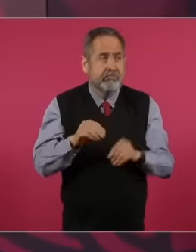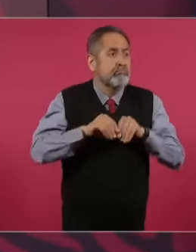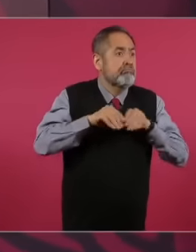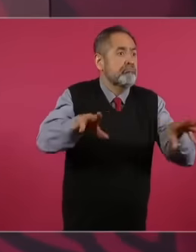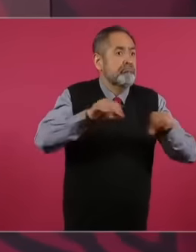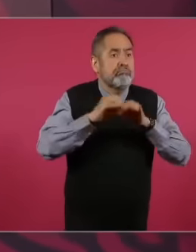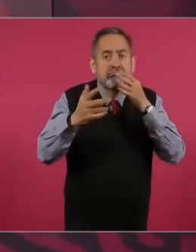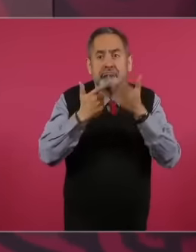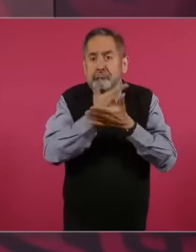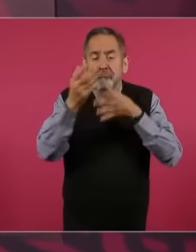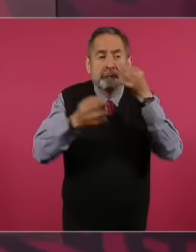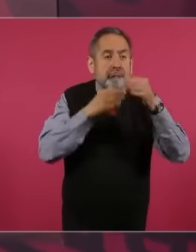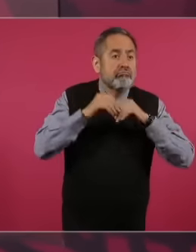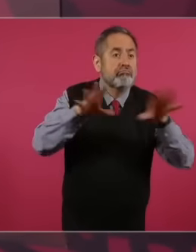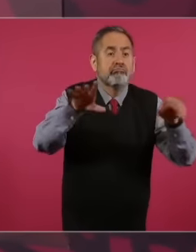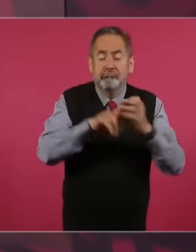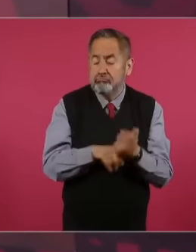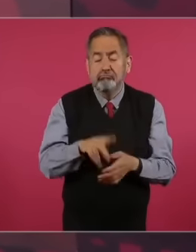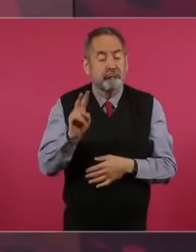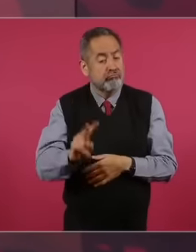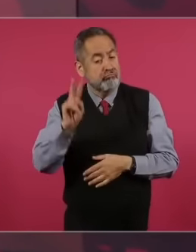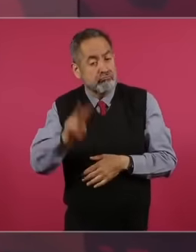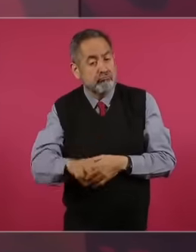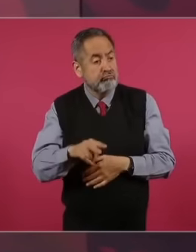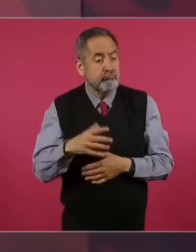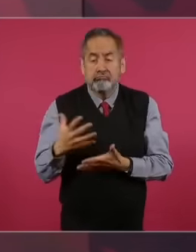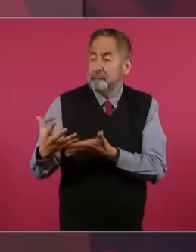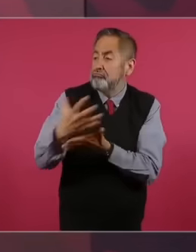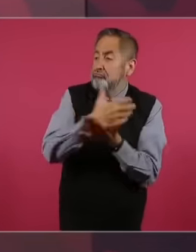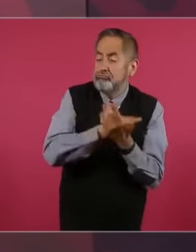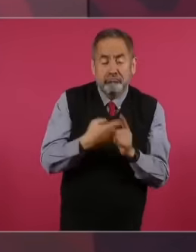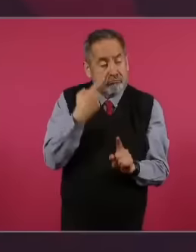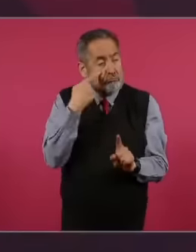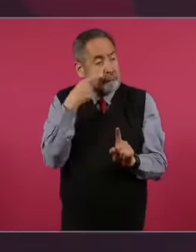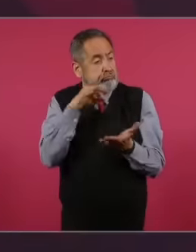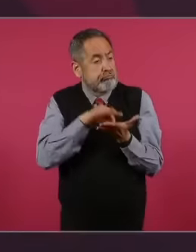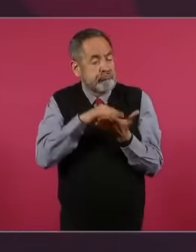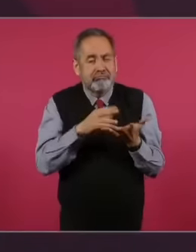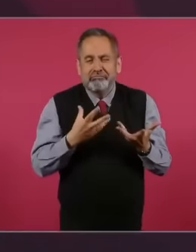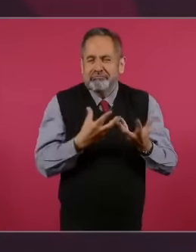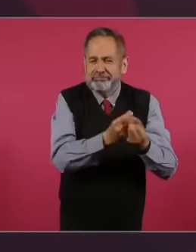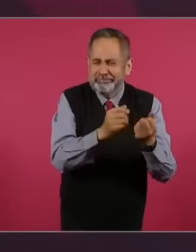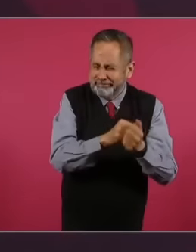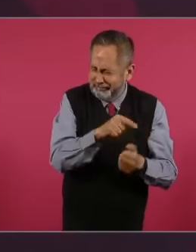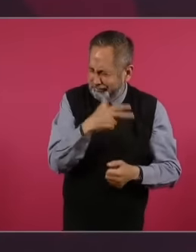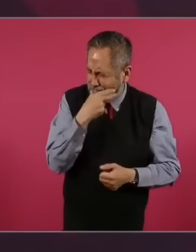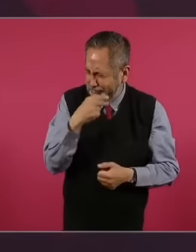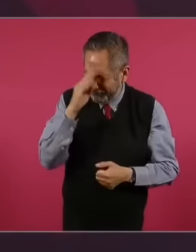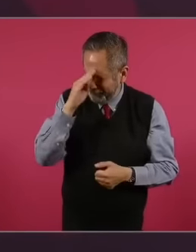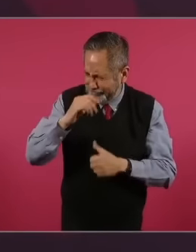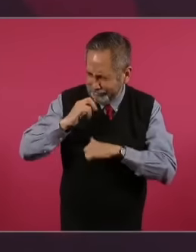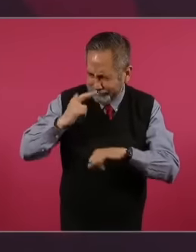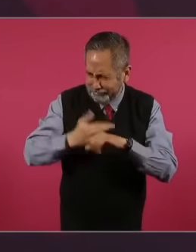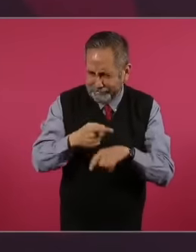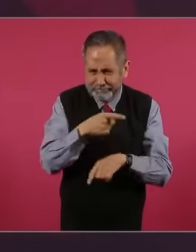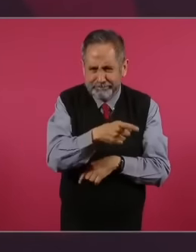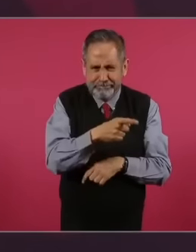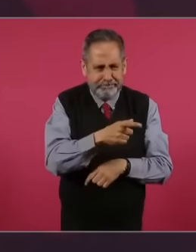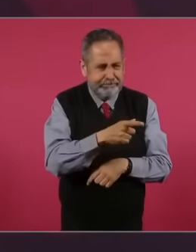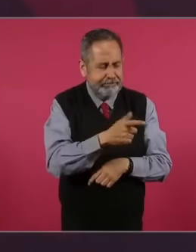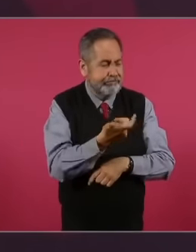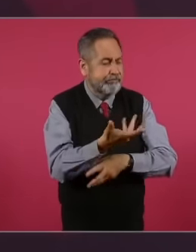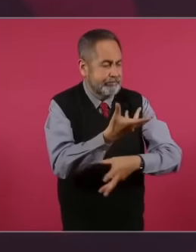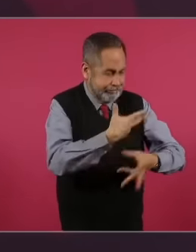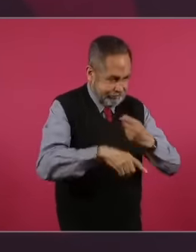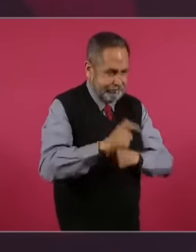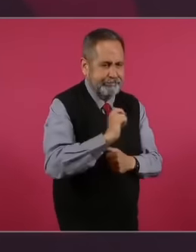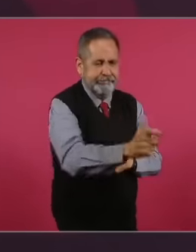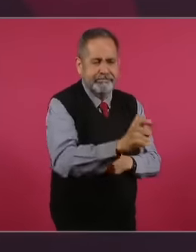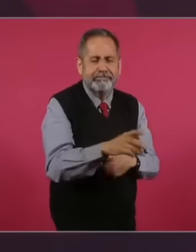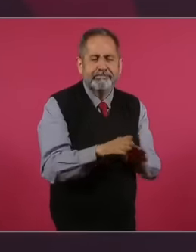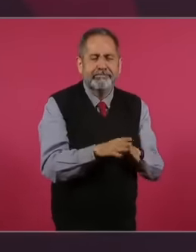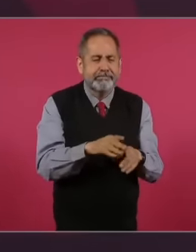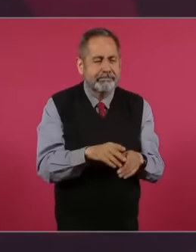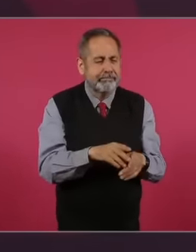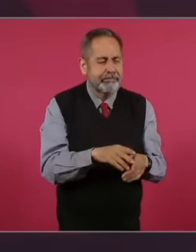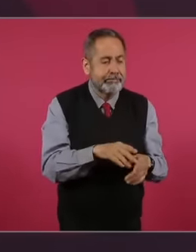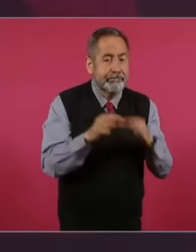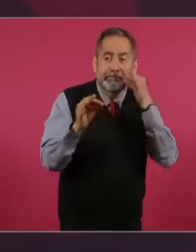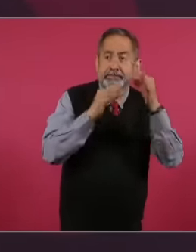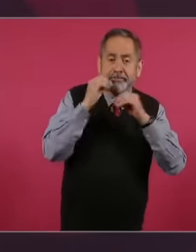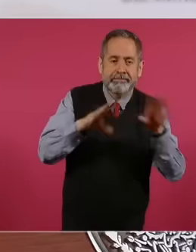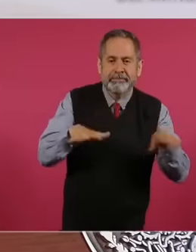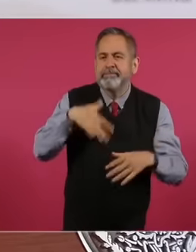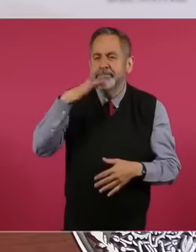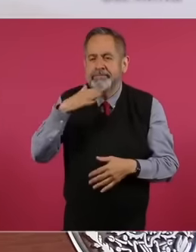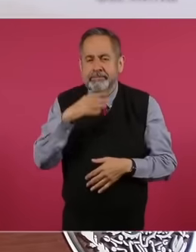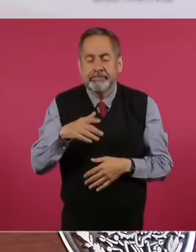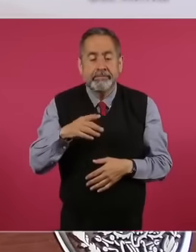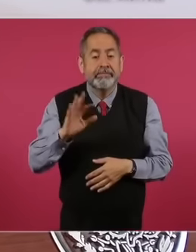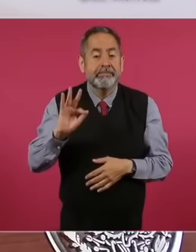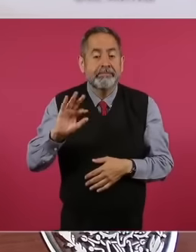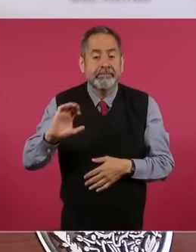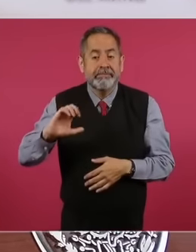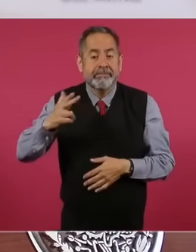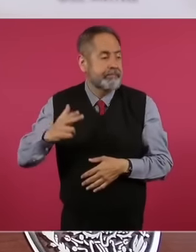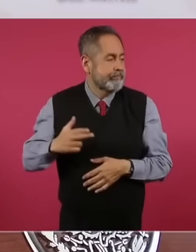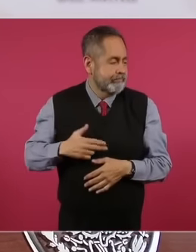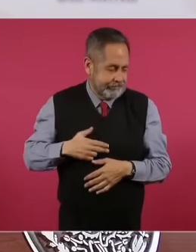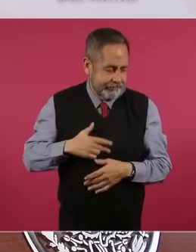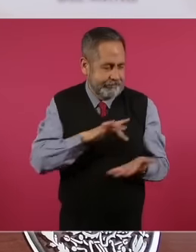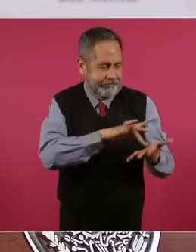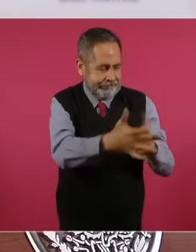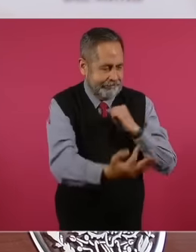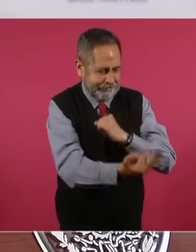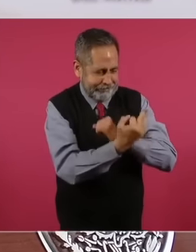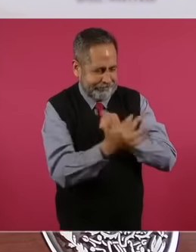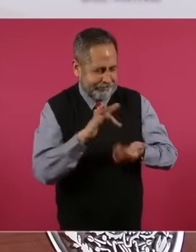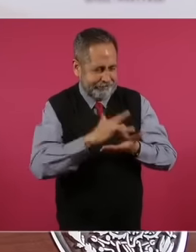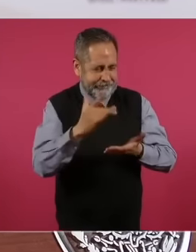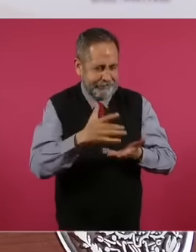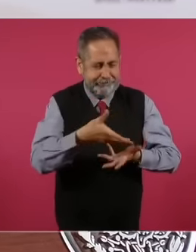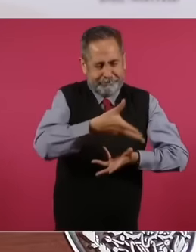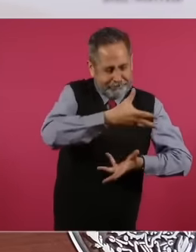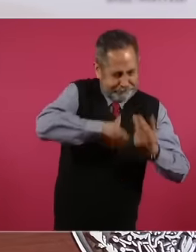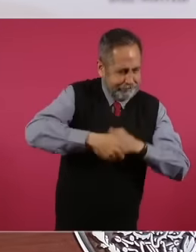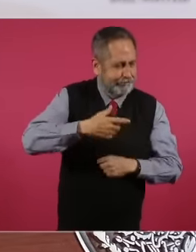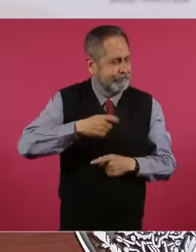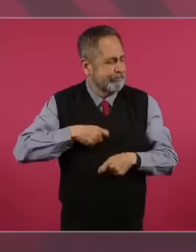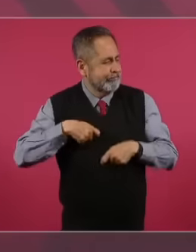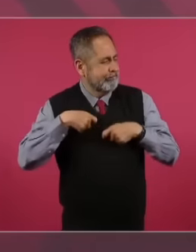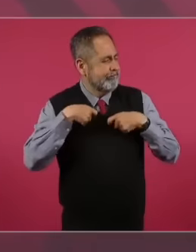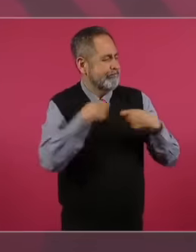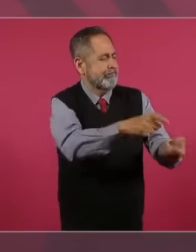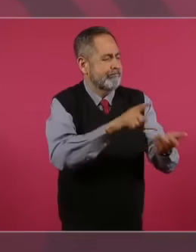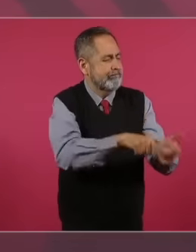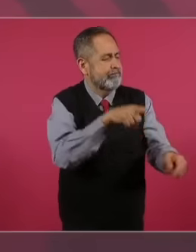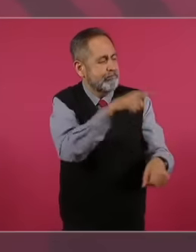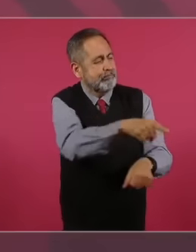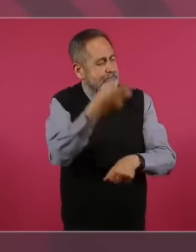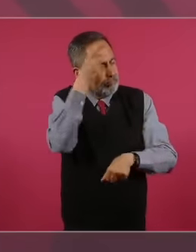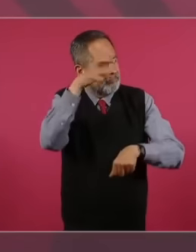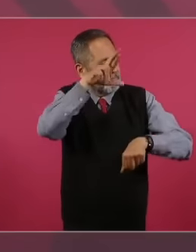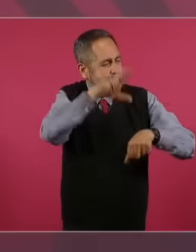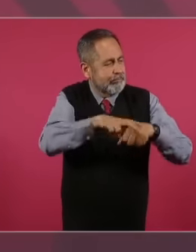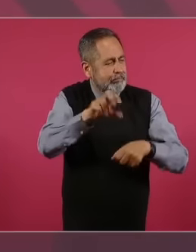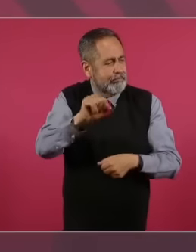carried out by a man who in payment when they carried out the fraud Calderón made him the director of the cisen